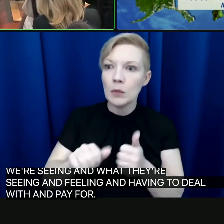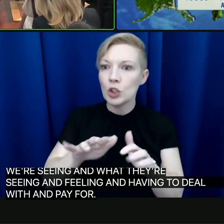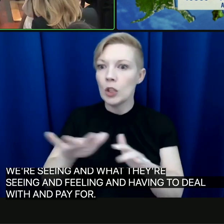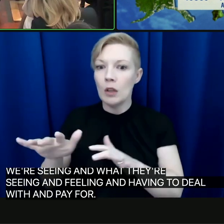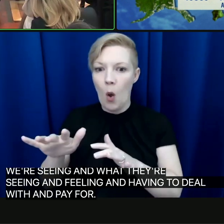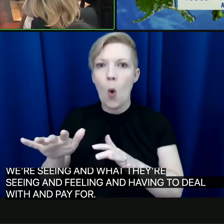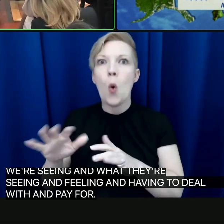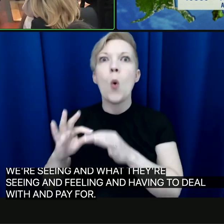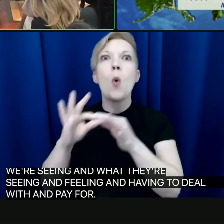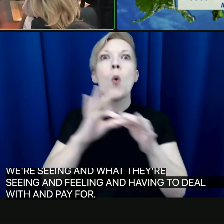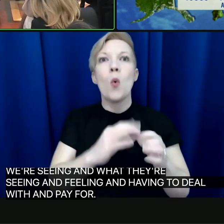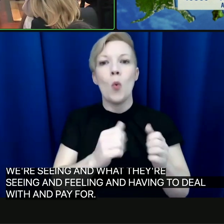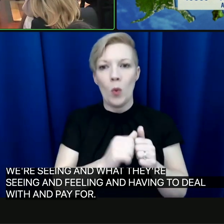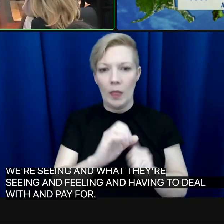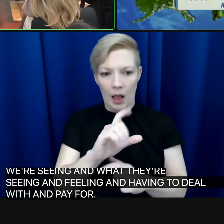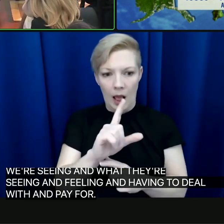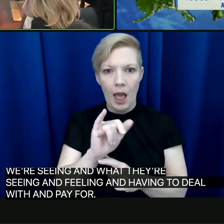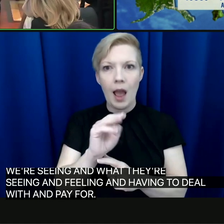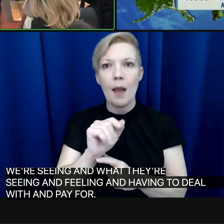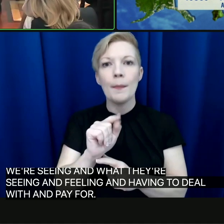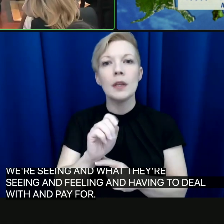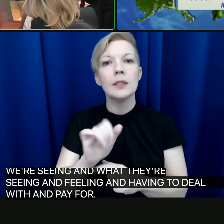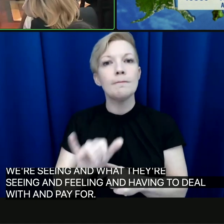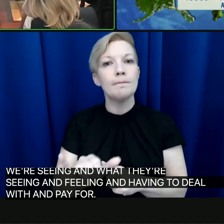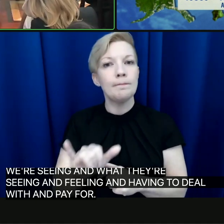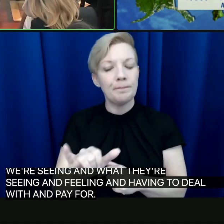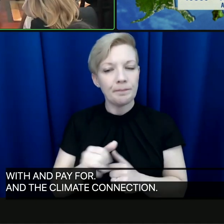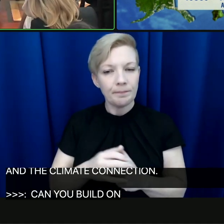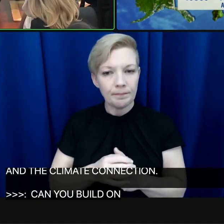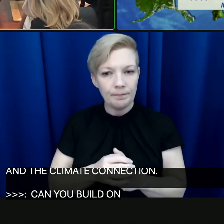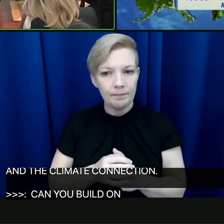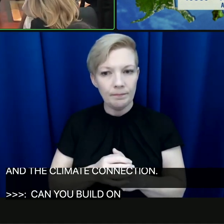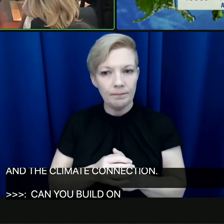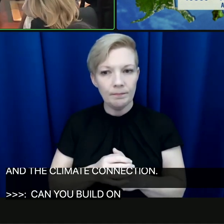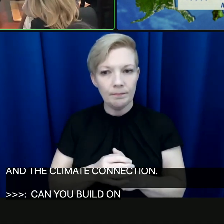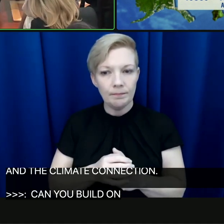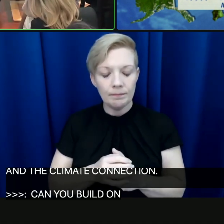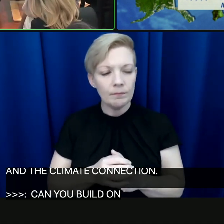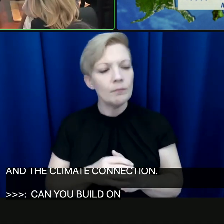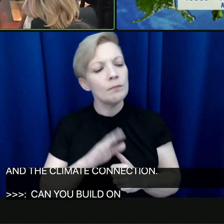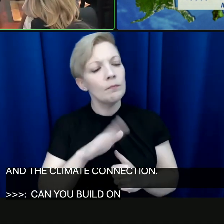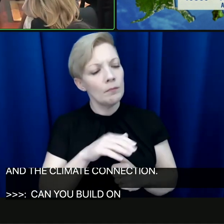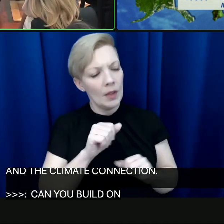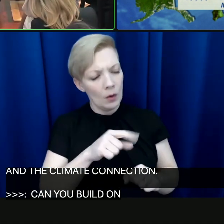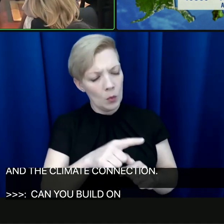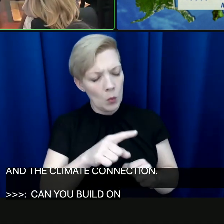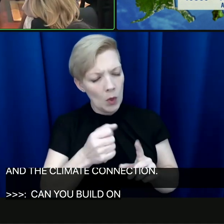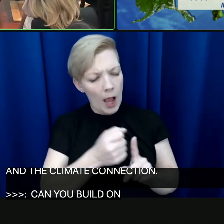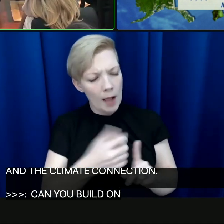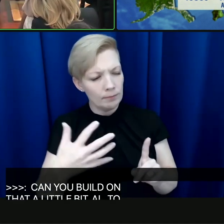Mr. Mayock: Can you build on that a little bit, Al, as to what you were seeing as far as the public